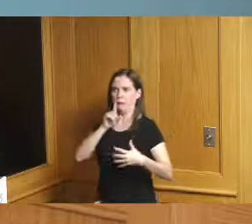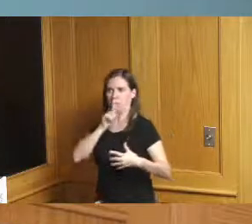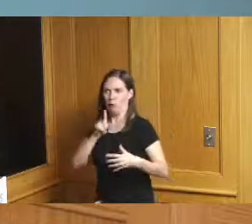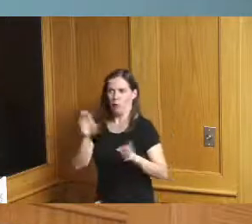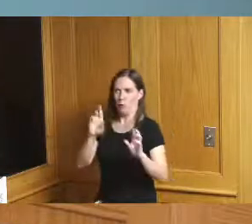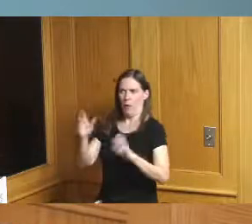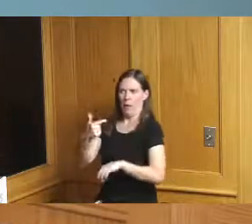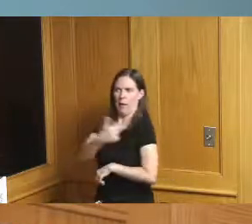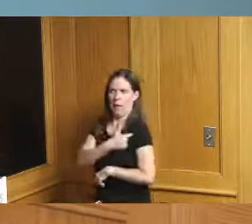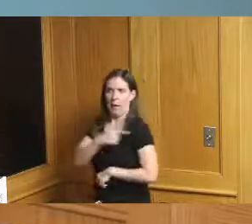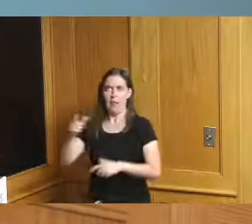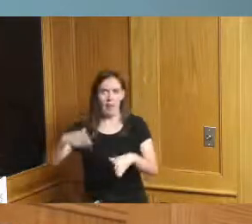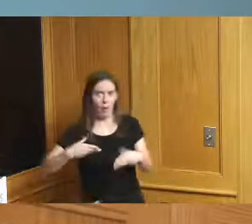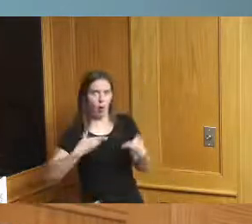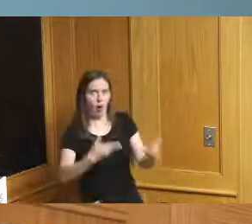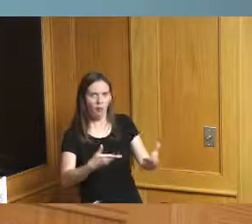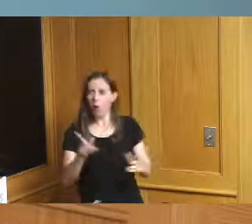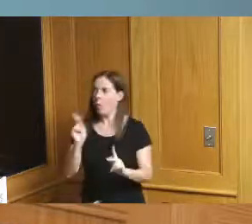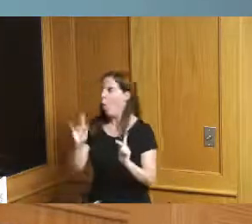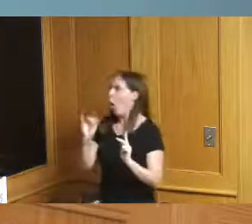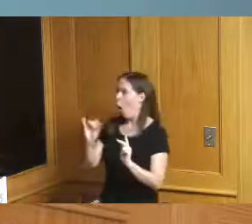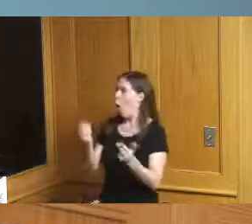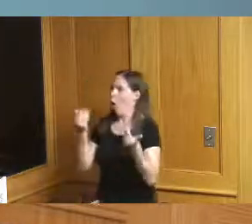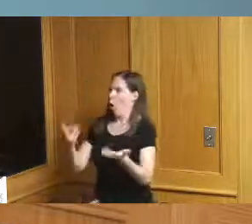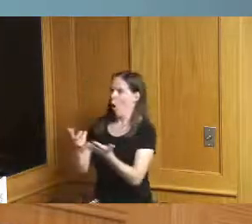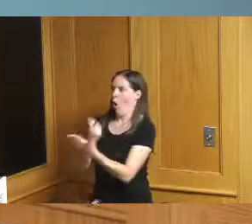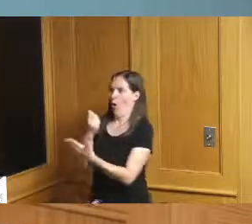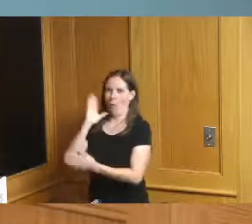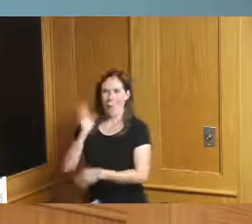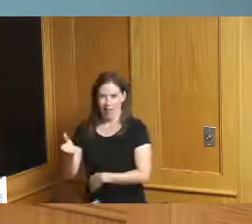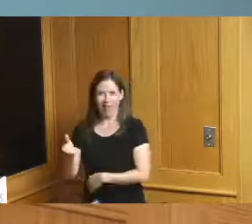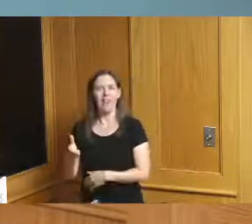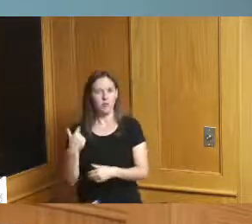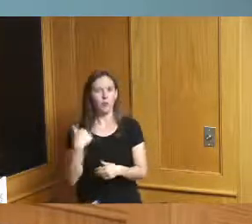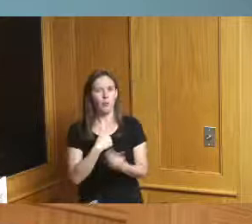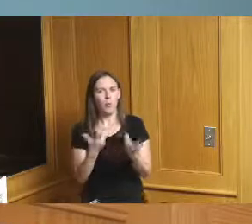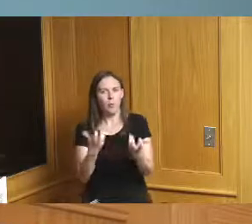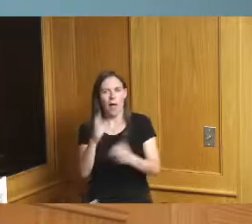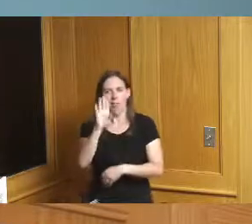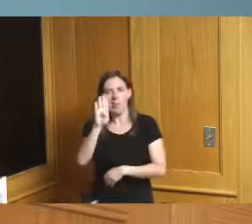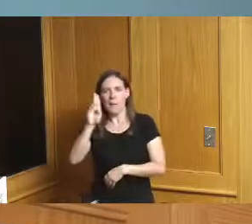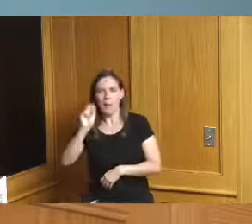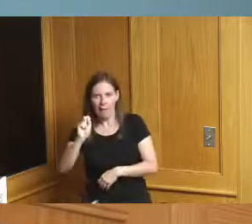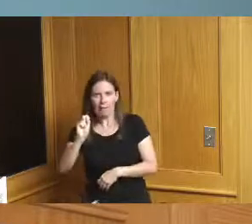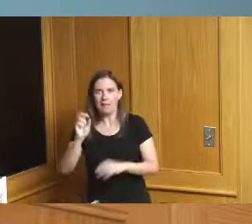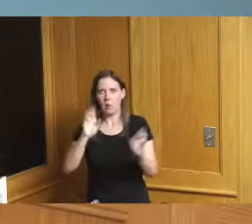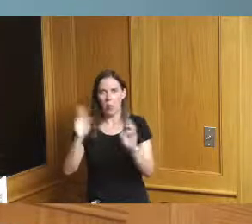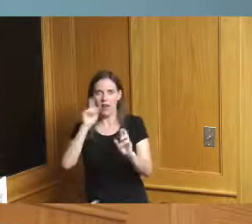the bus in those areas so we want to make sure that those incentives are tied to the bus and